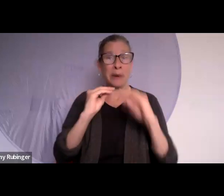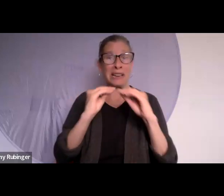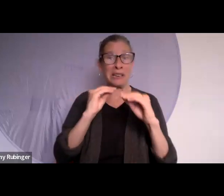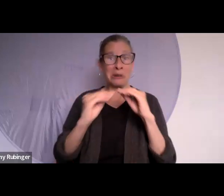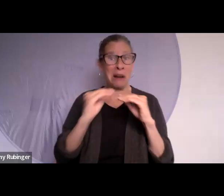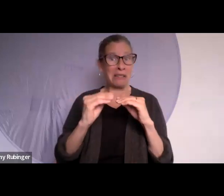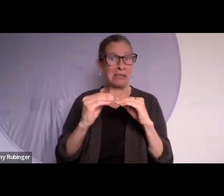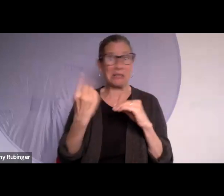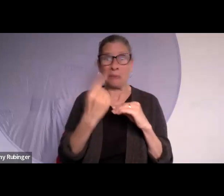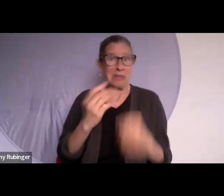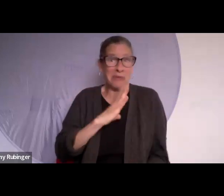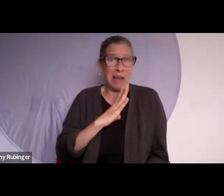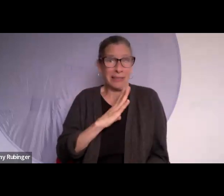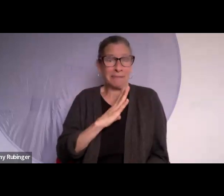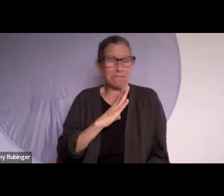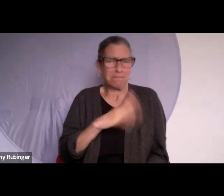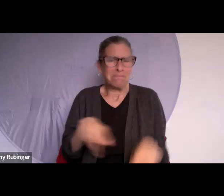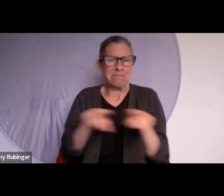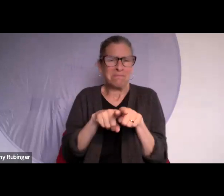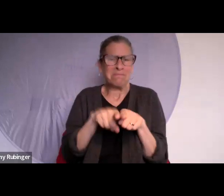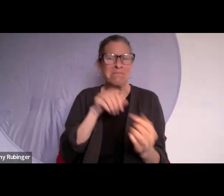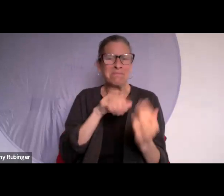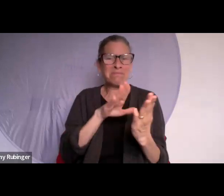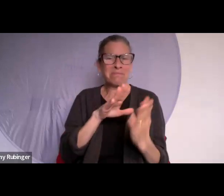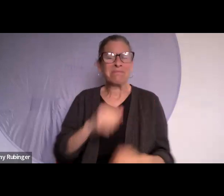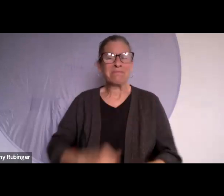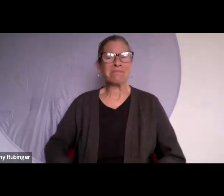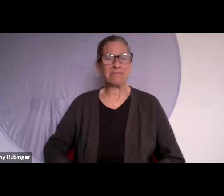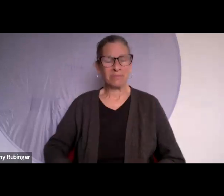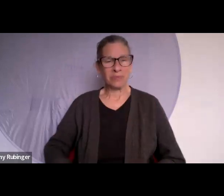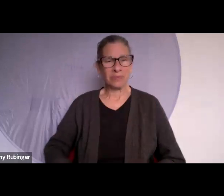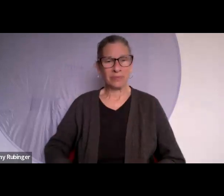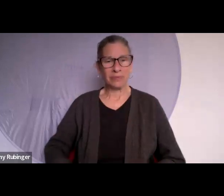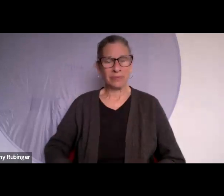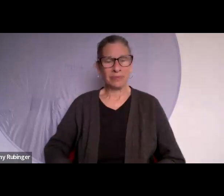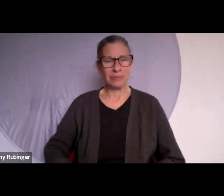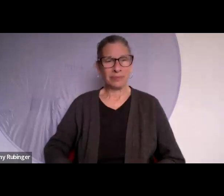need to be corrected. You're not forced to accept the suggestions